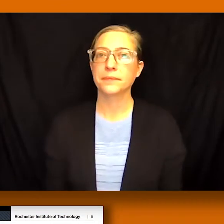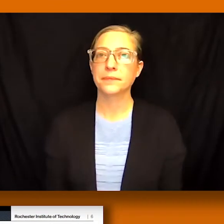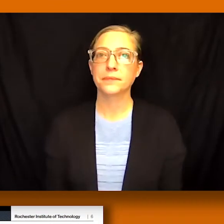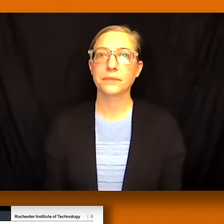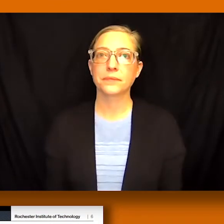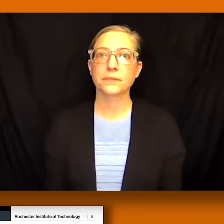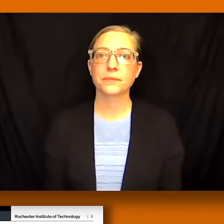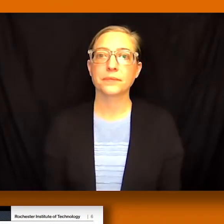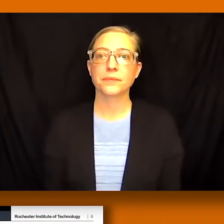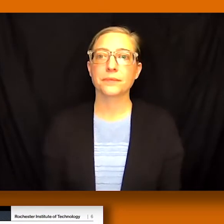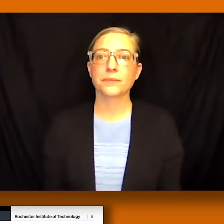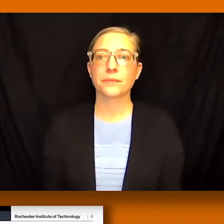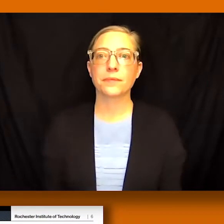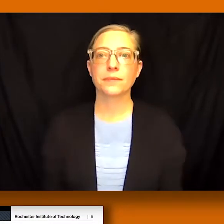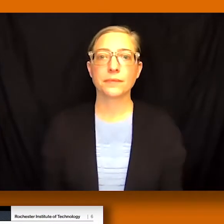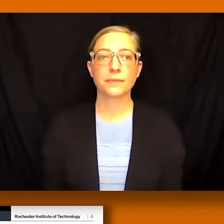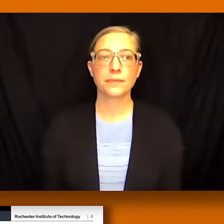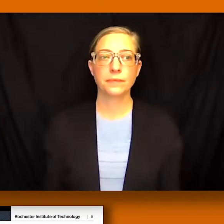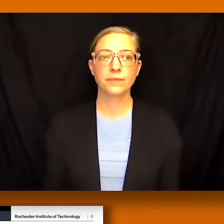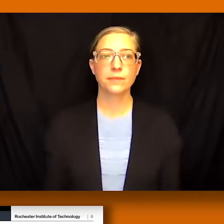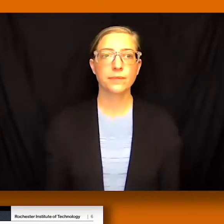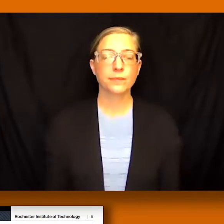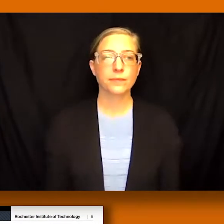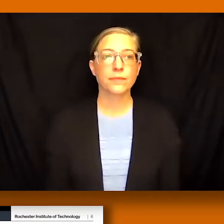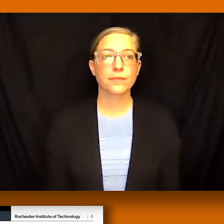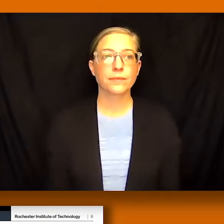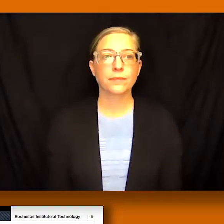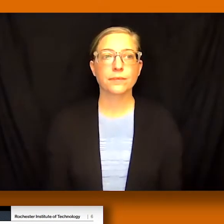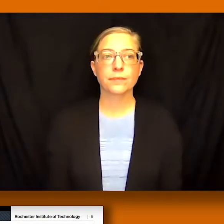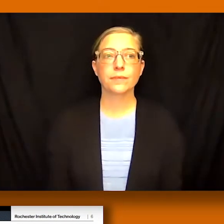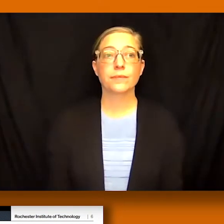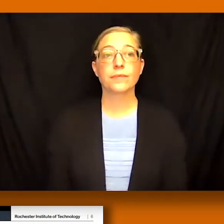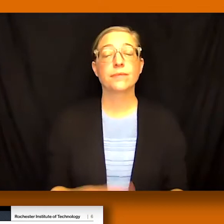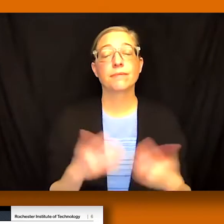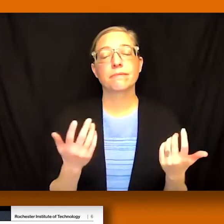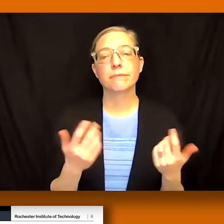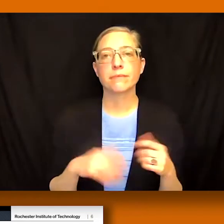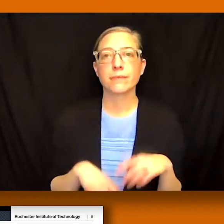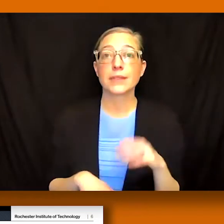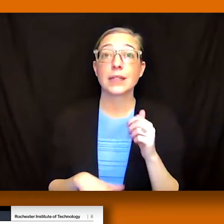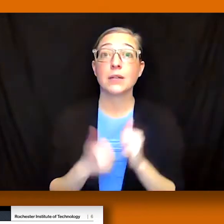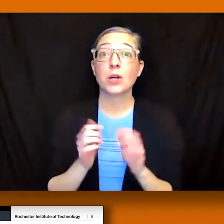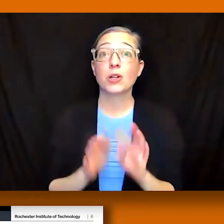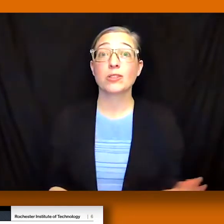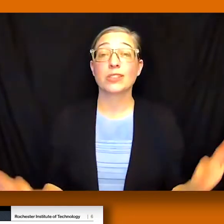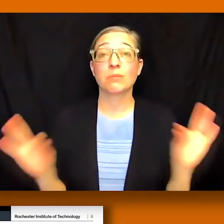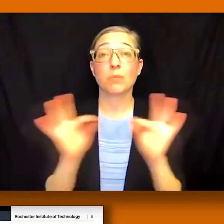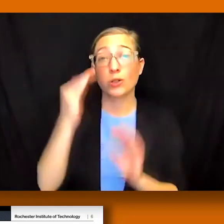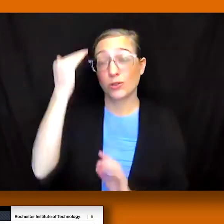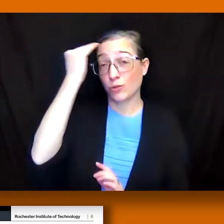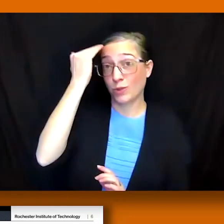A few of the most fundamental questions when preparing your budget are "Who will receive funding?"